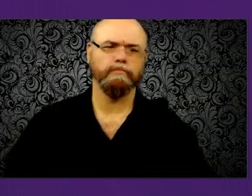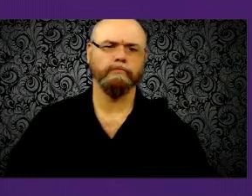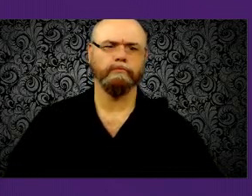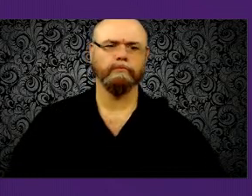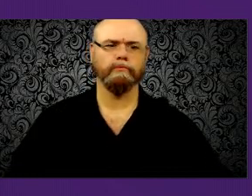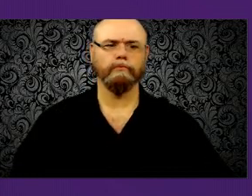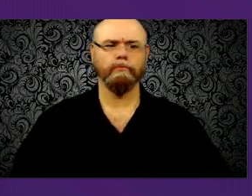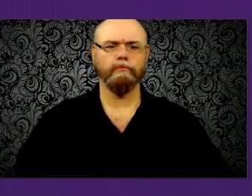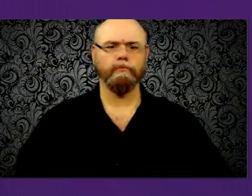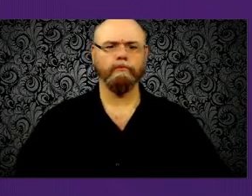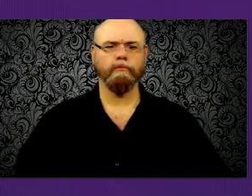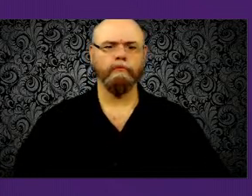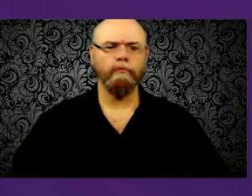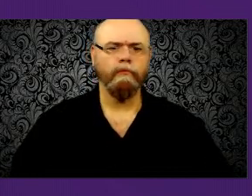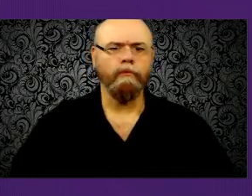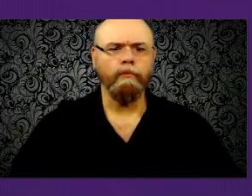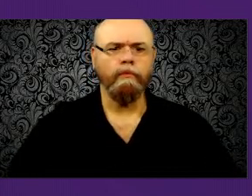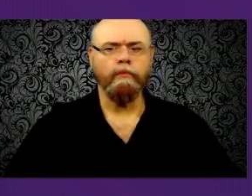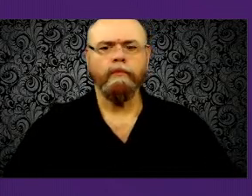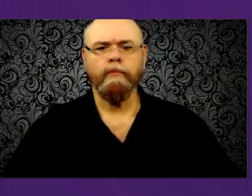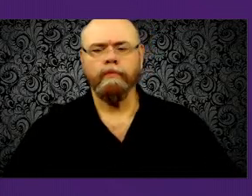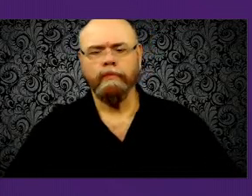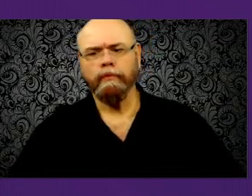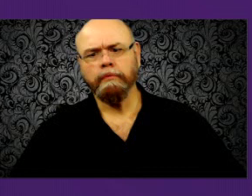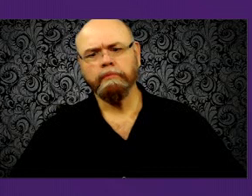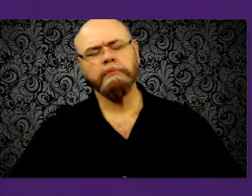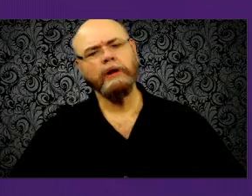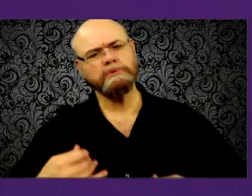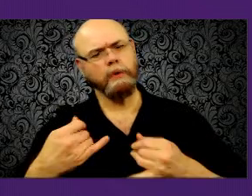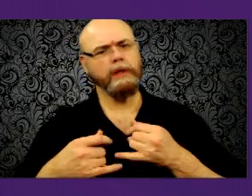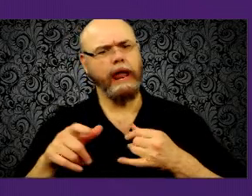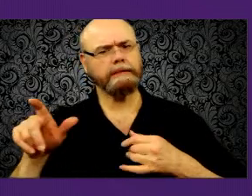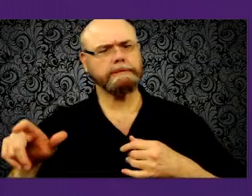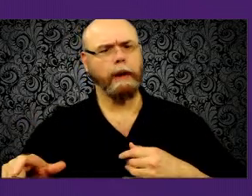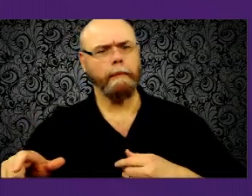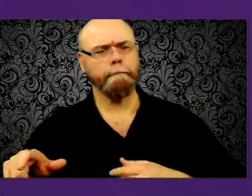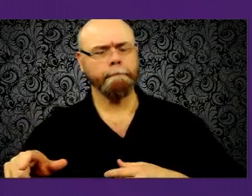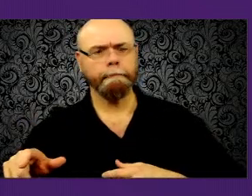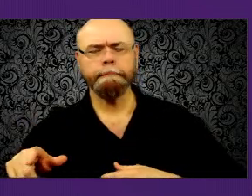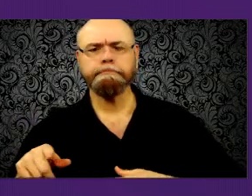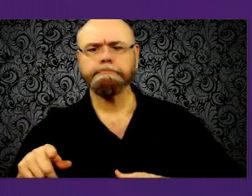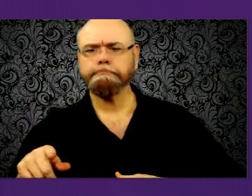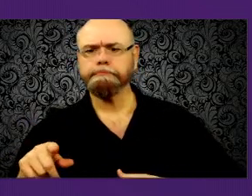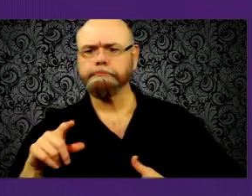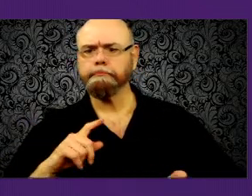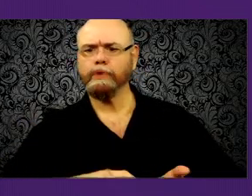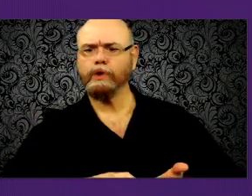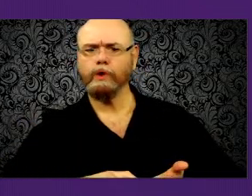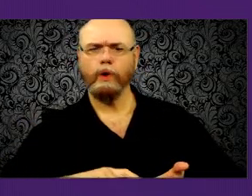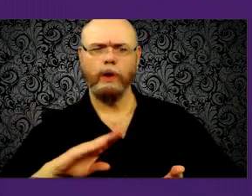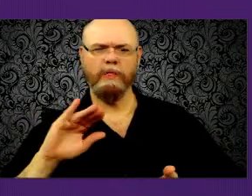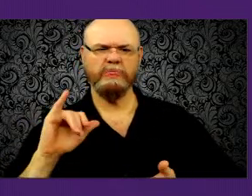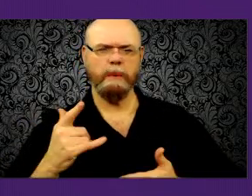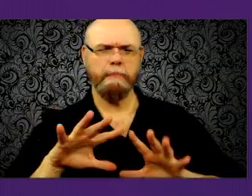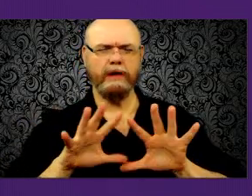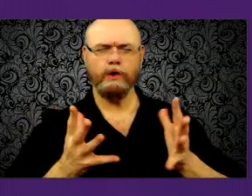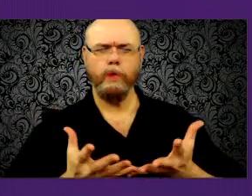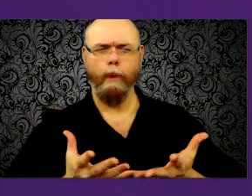Now, let's focus on the last column. Notice the bigger global issues that this